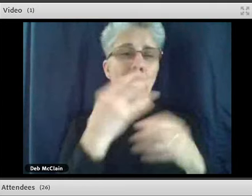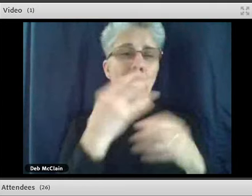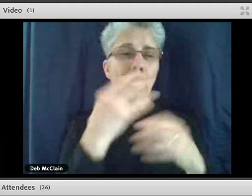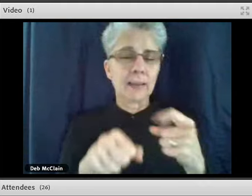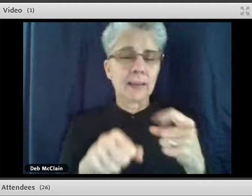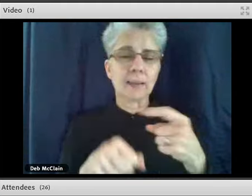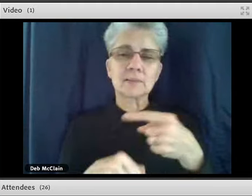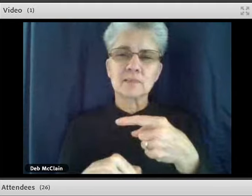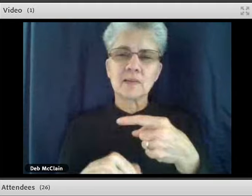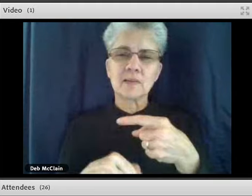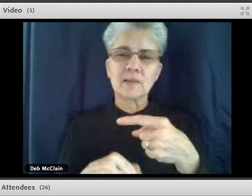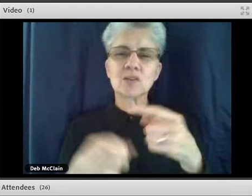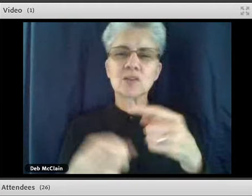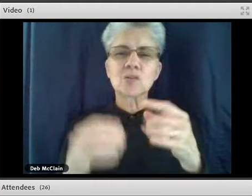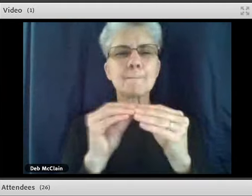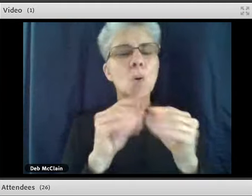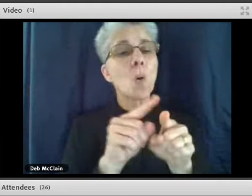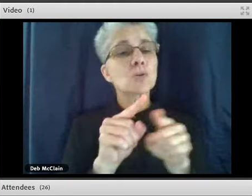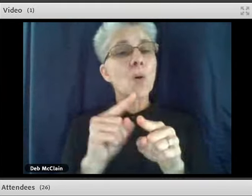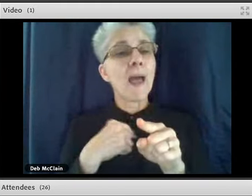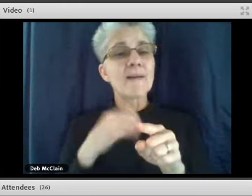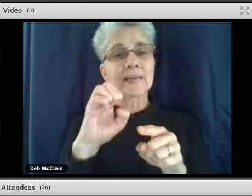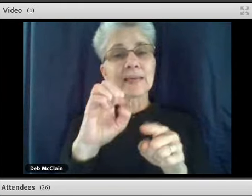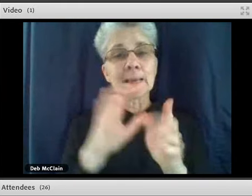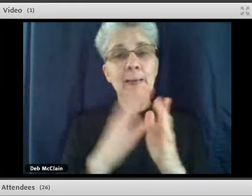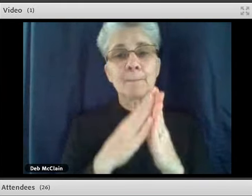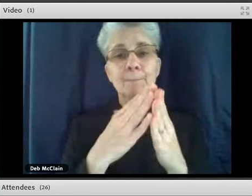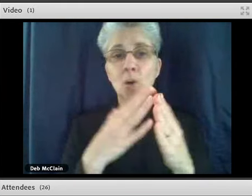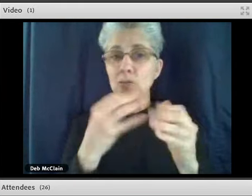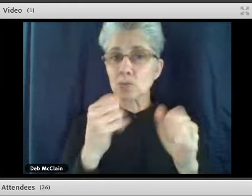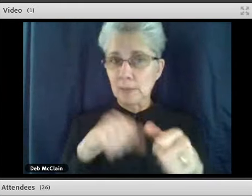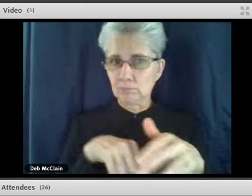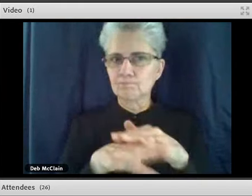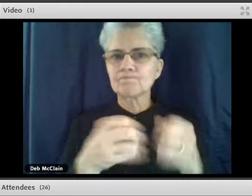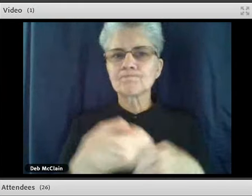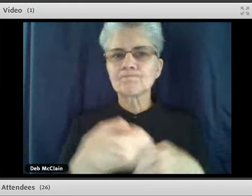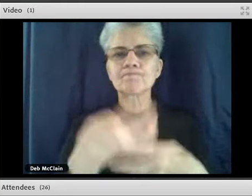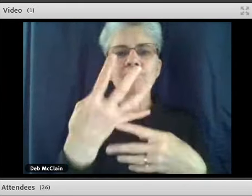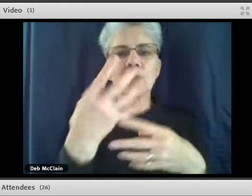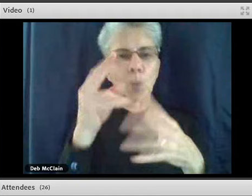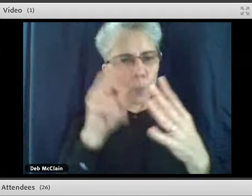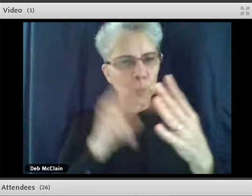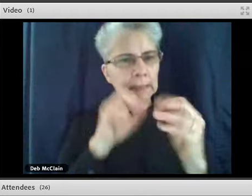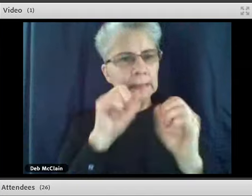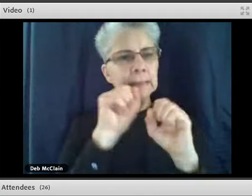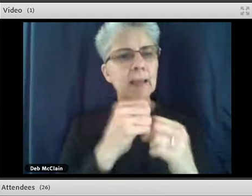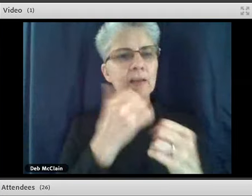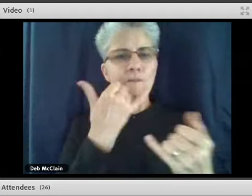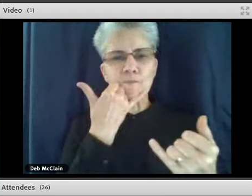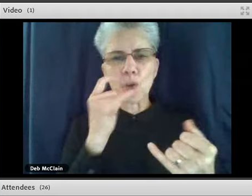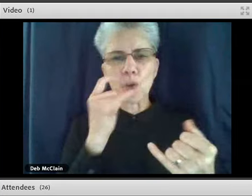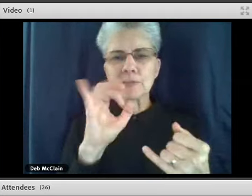and your patrons can get information. Here's a few more of them. Also, they have a bunch of ebooks. Again, these are accessible.